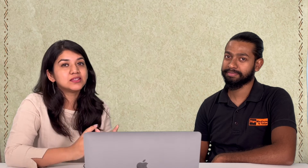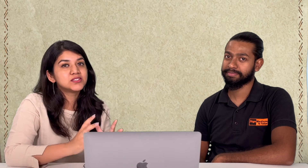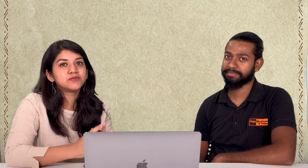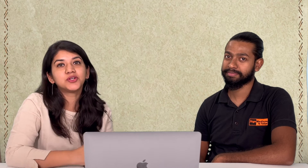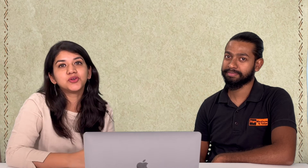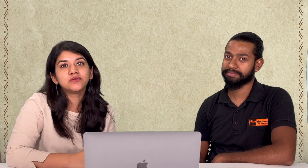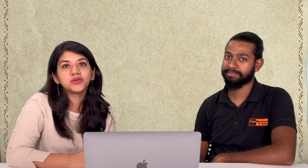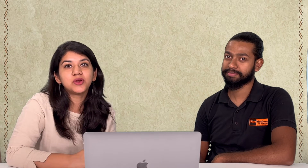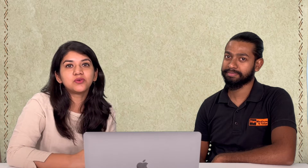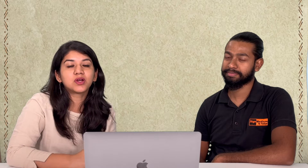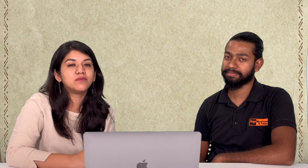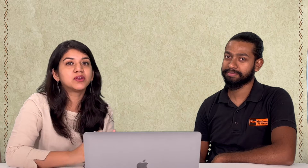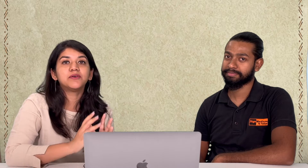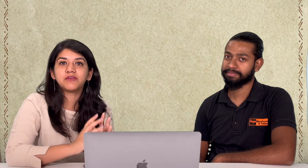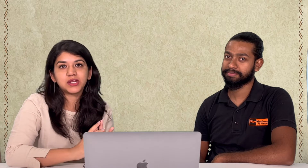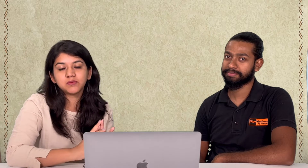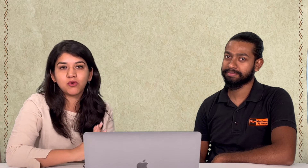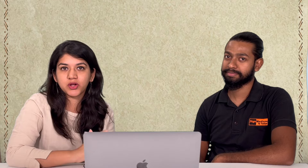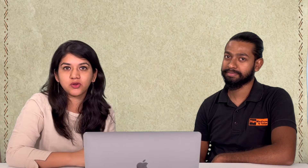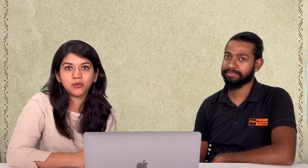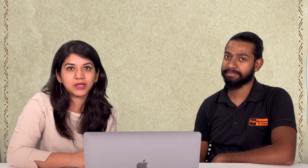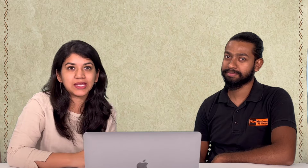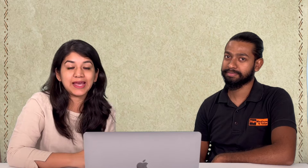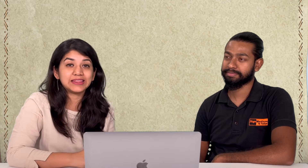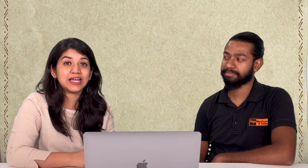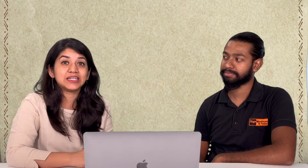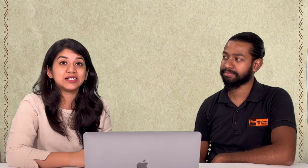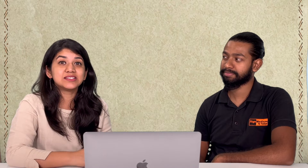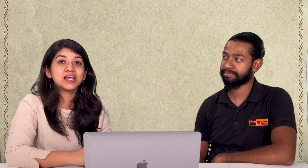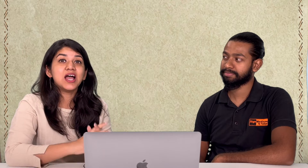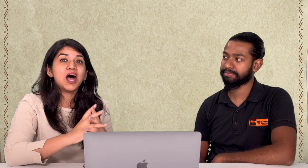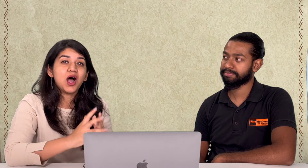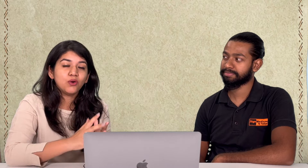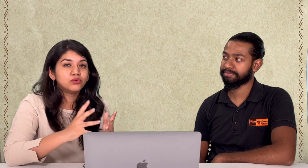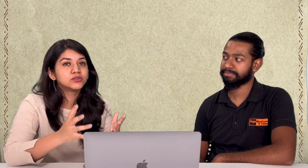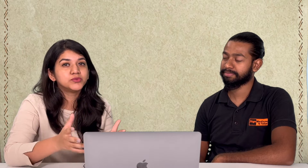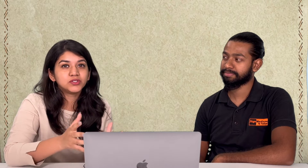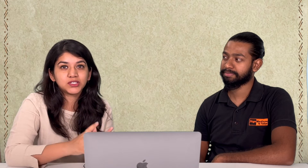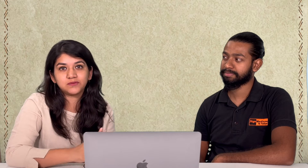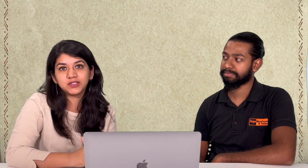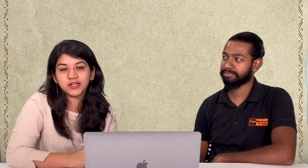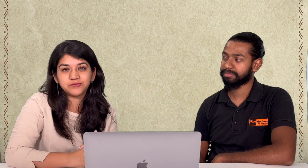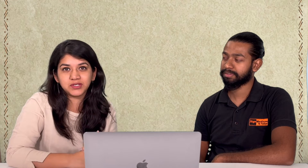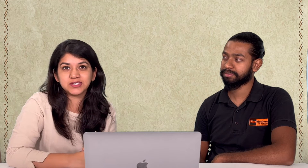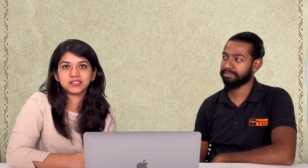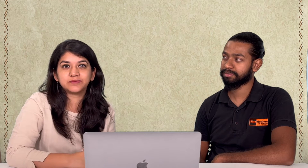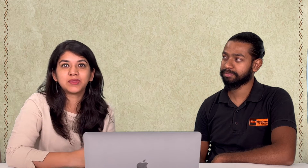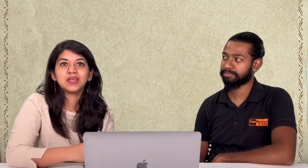In this video, we're going to cover a very important topic and that is how to communicate with the deaf person